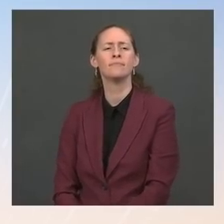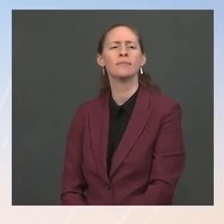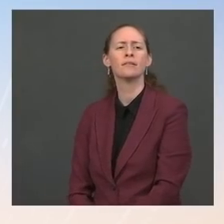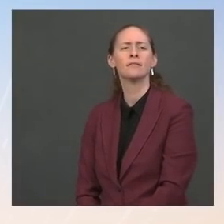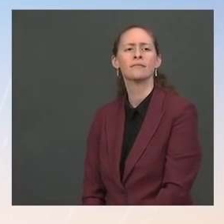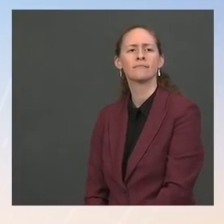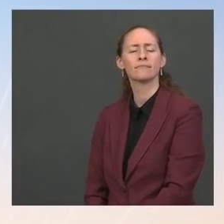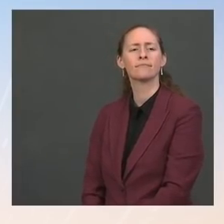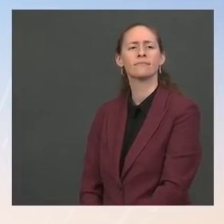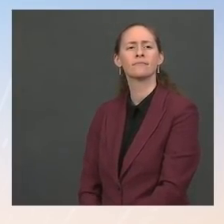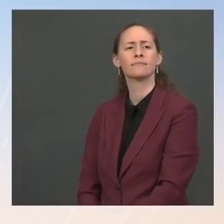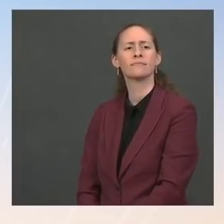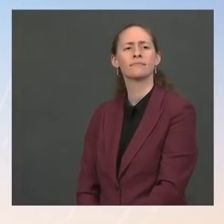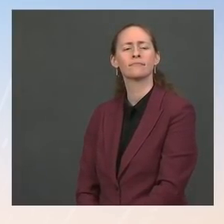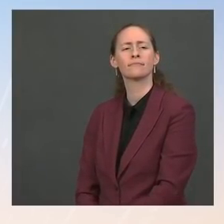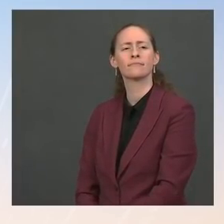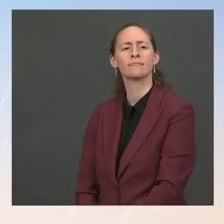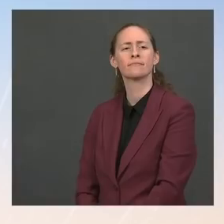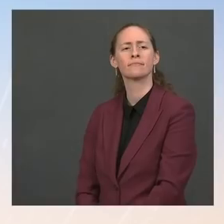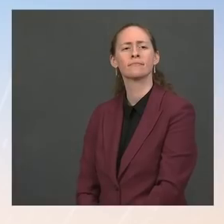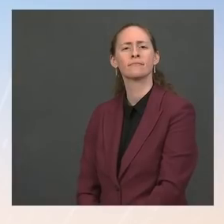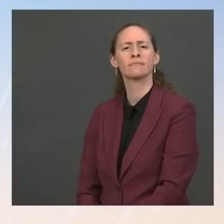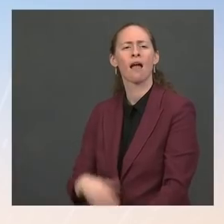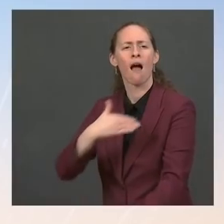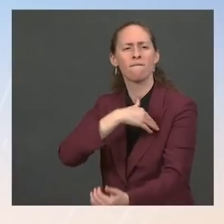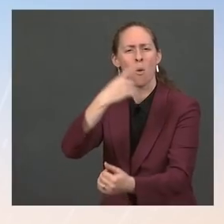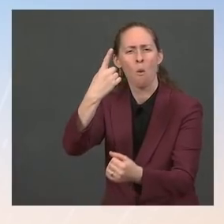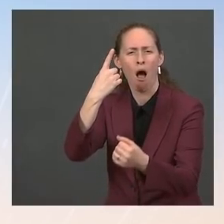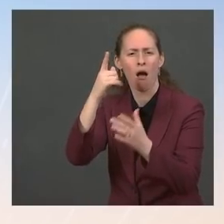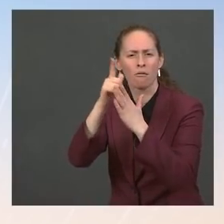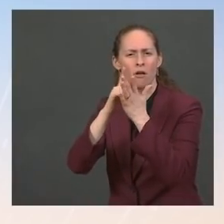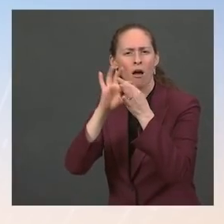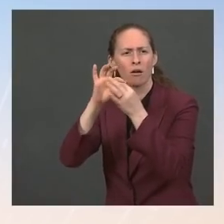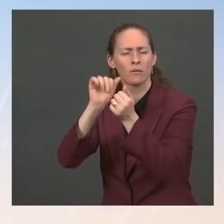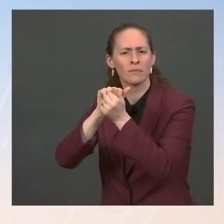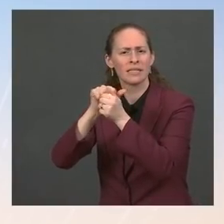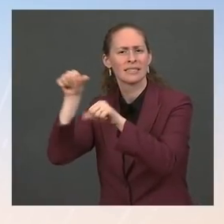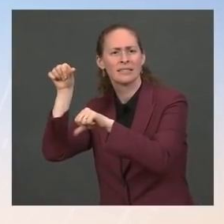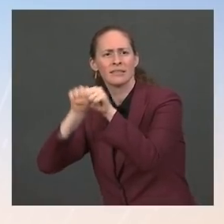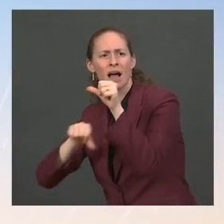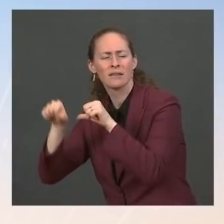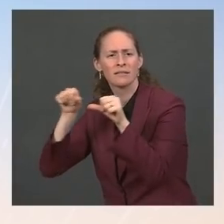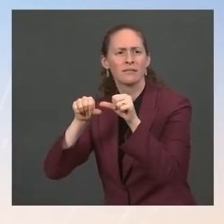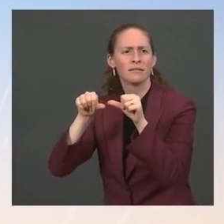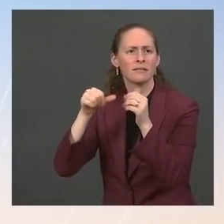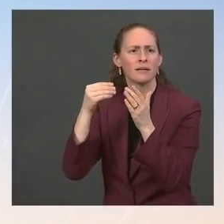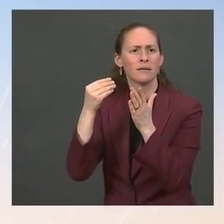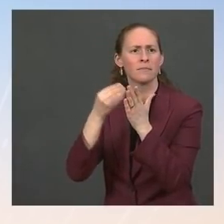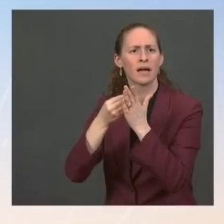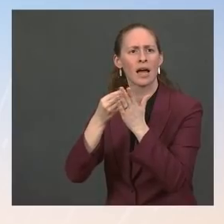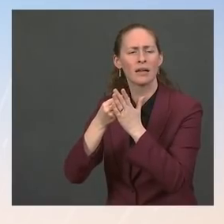was stripped out of the reconciliation package last week. Is that something that the President was disappointed to see?